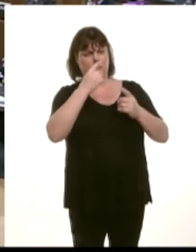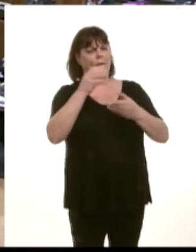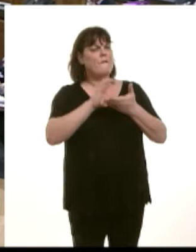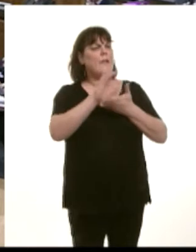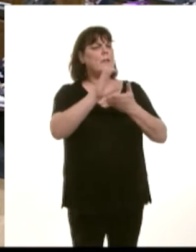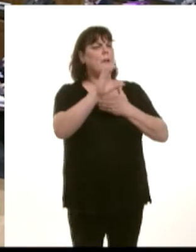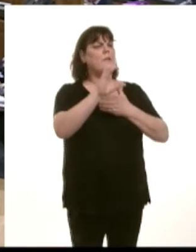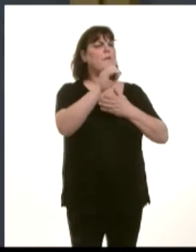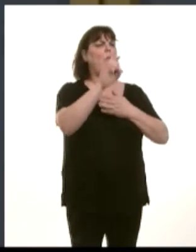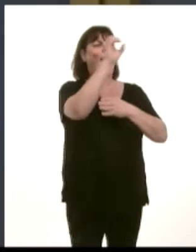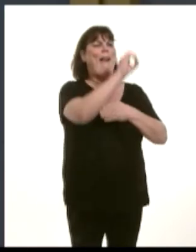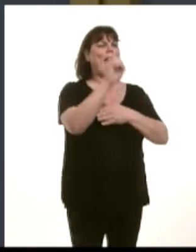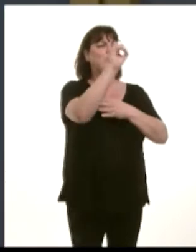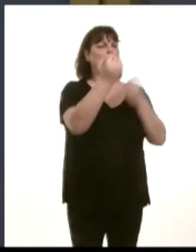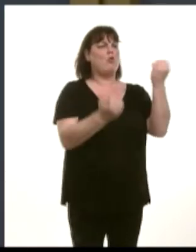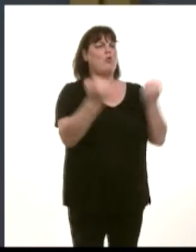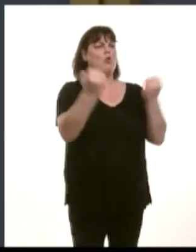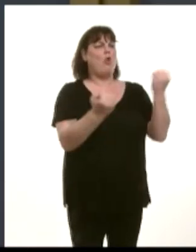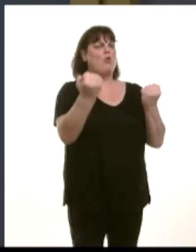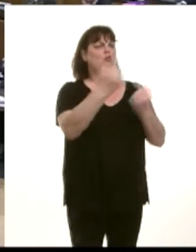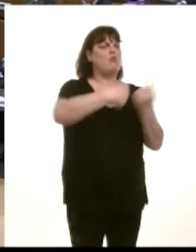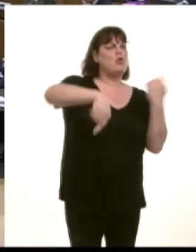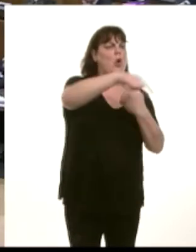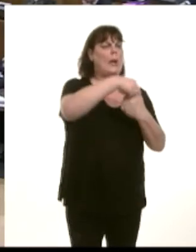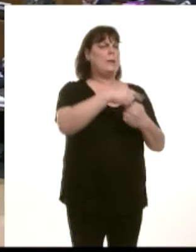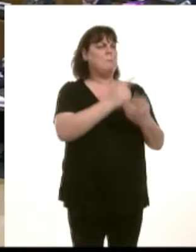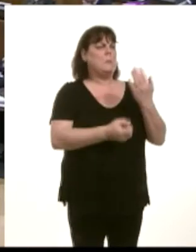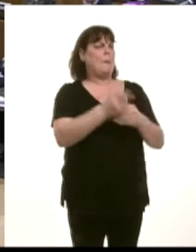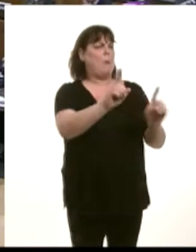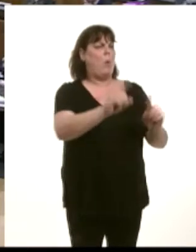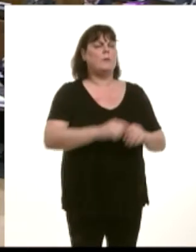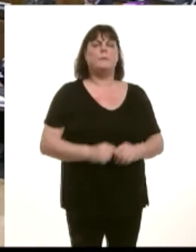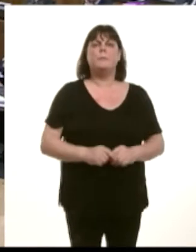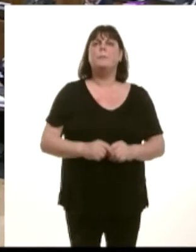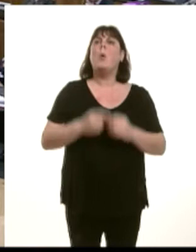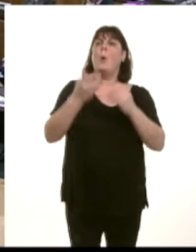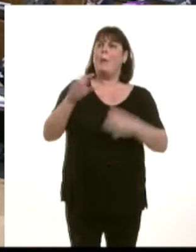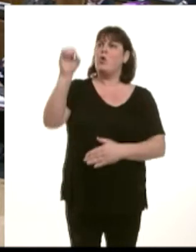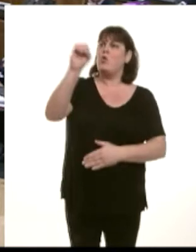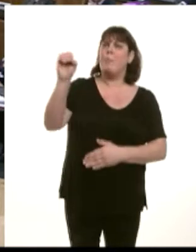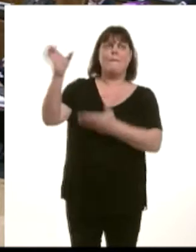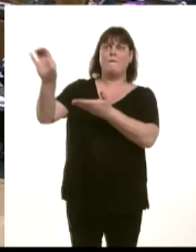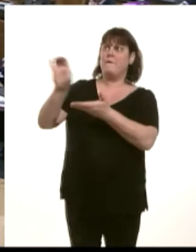Circuit? OAQ(4)2029(FM) Carwyn Jones: Well, funding has been provided to the circuit via a European funding programme and through a tourism grant.